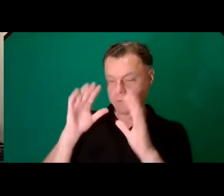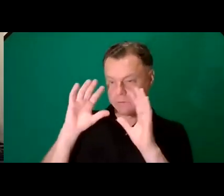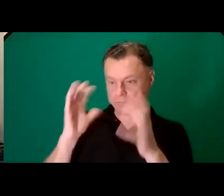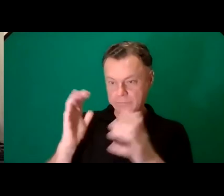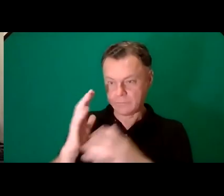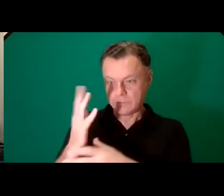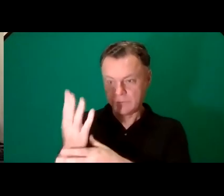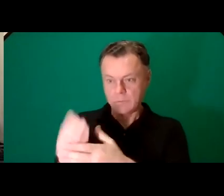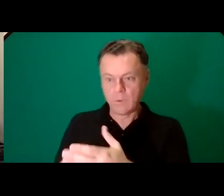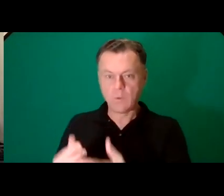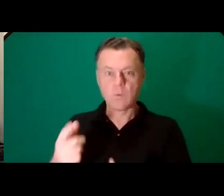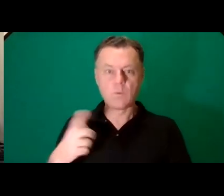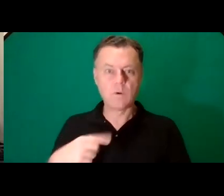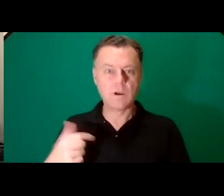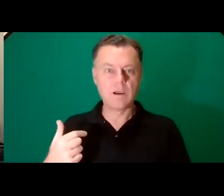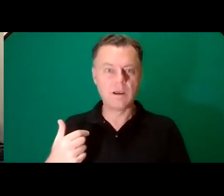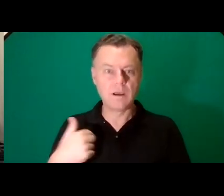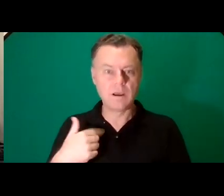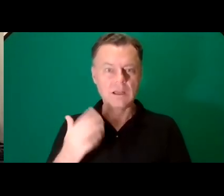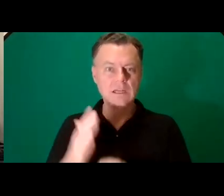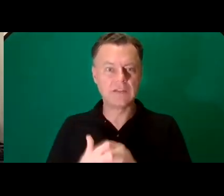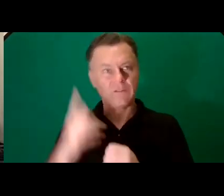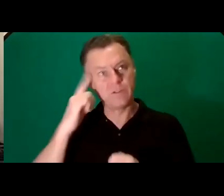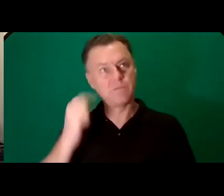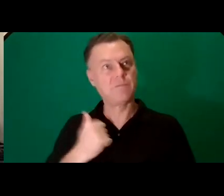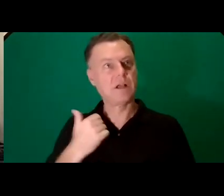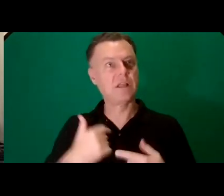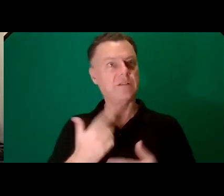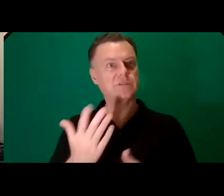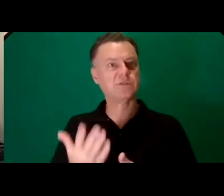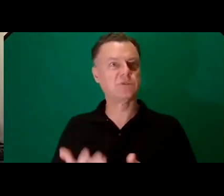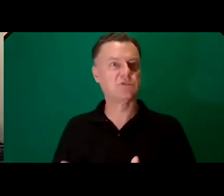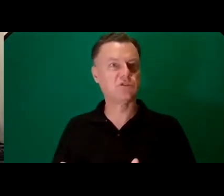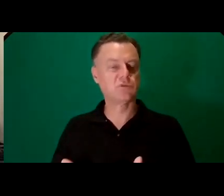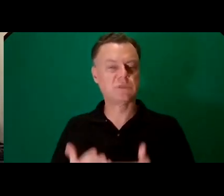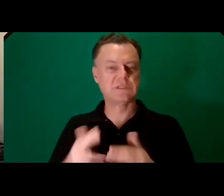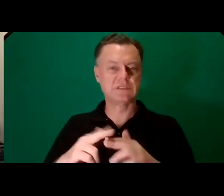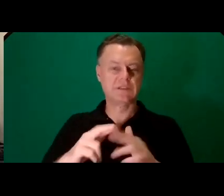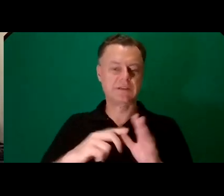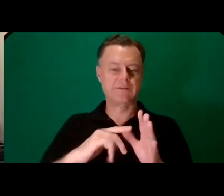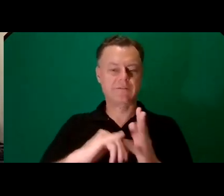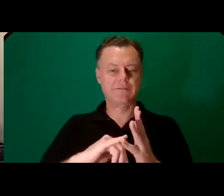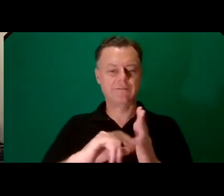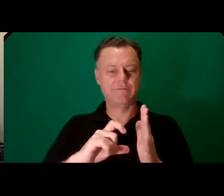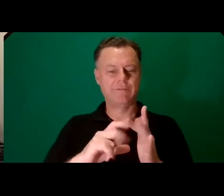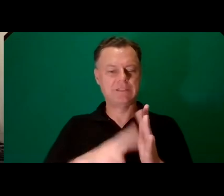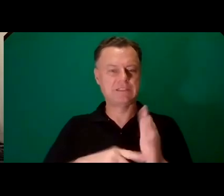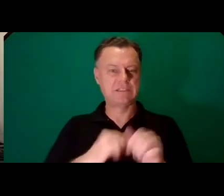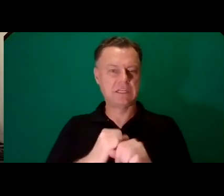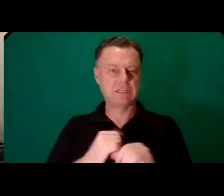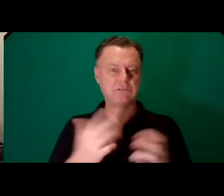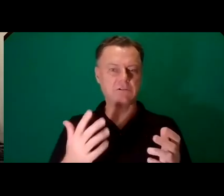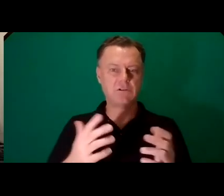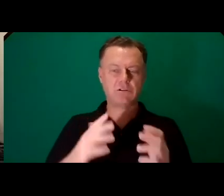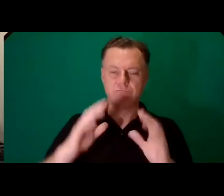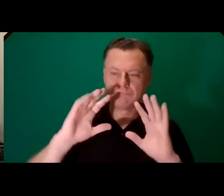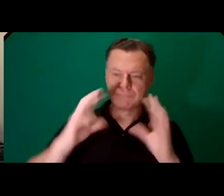Why have I never thought that my story was fascinating and worthy and that it could be